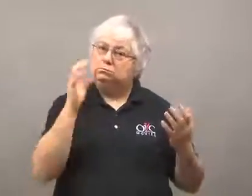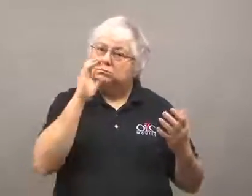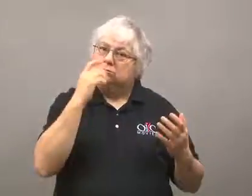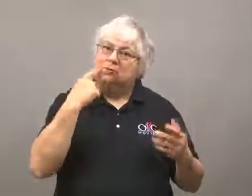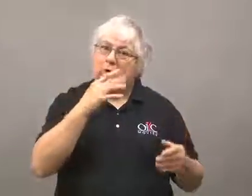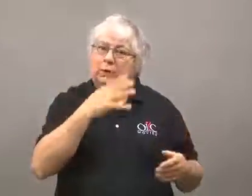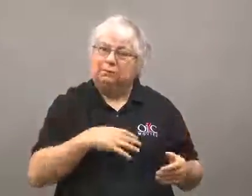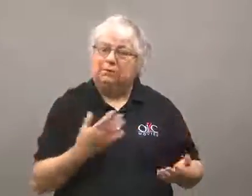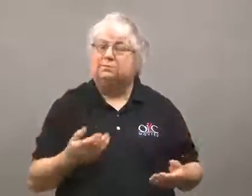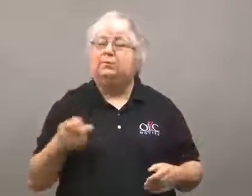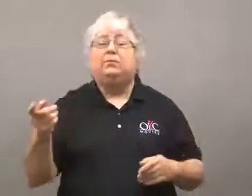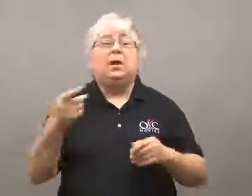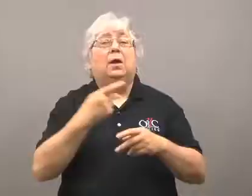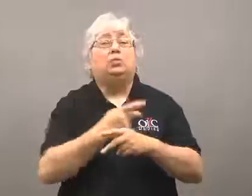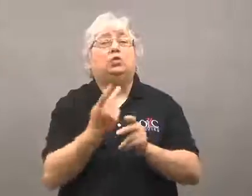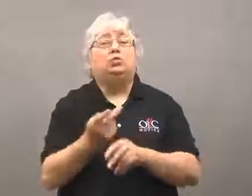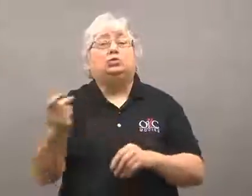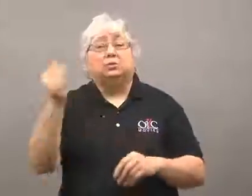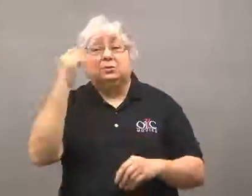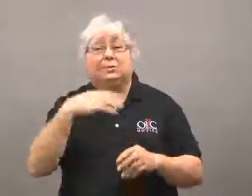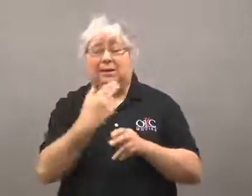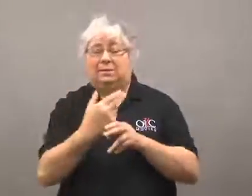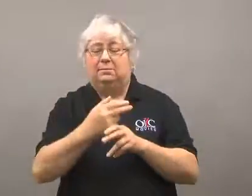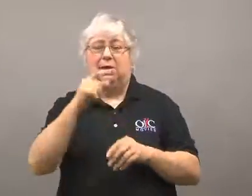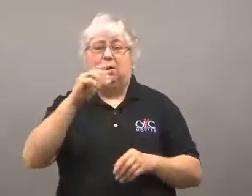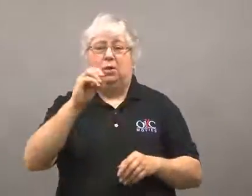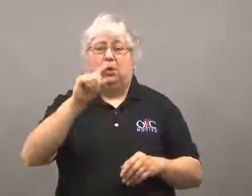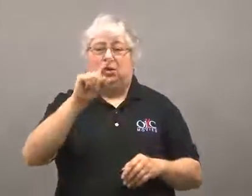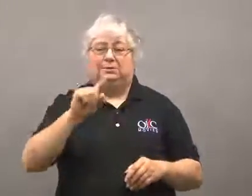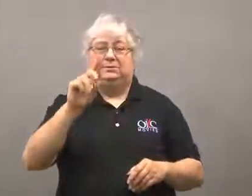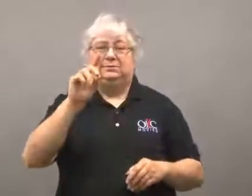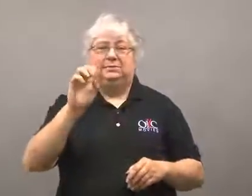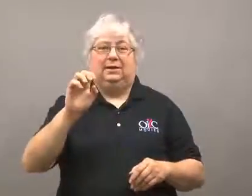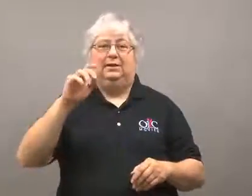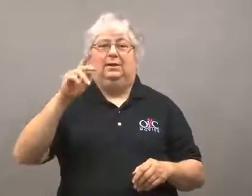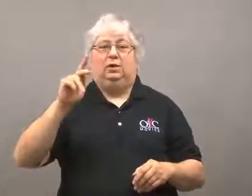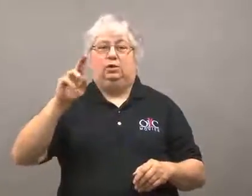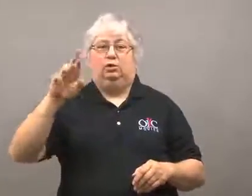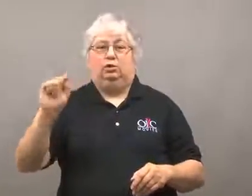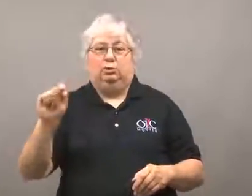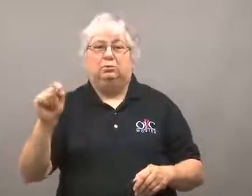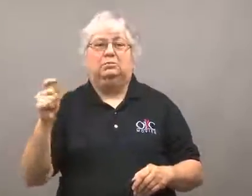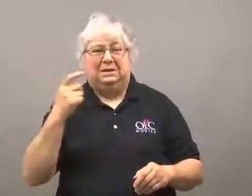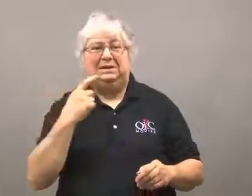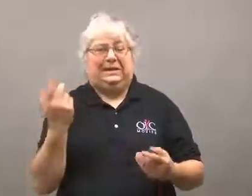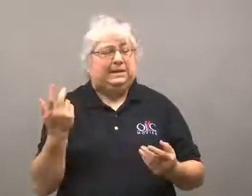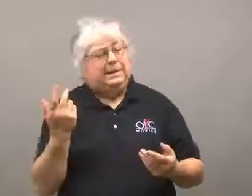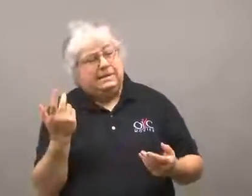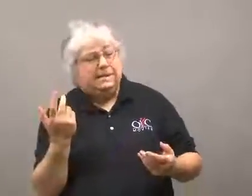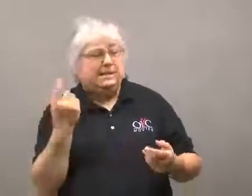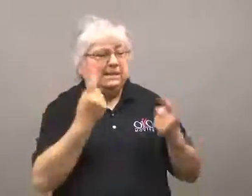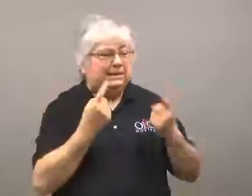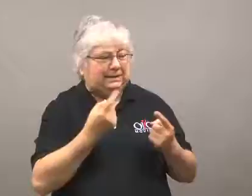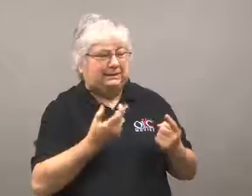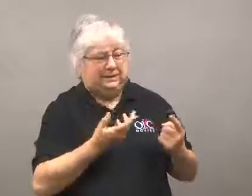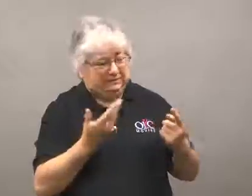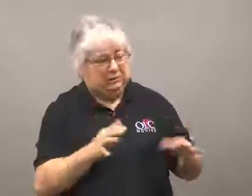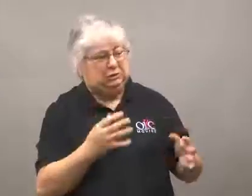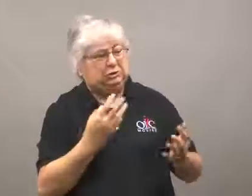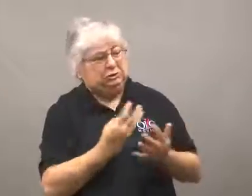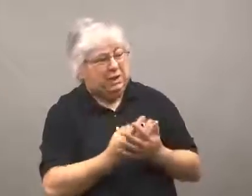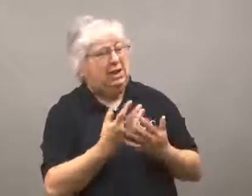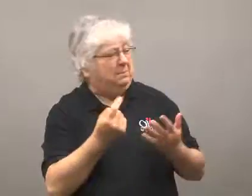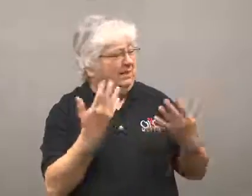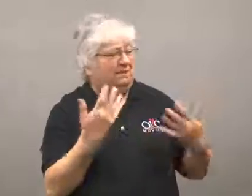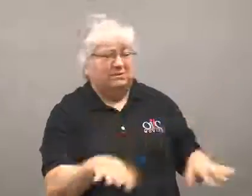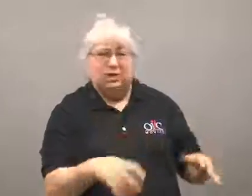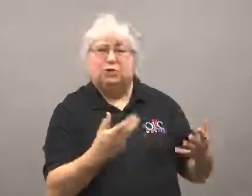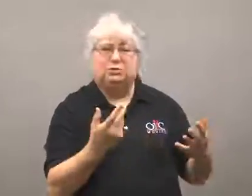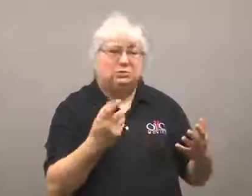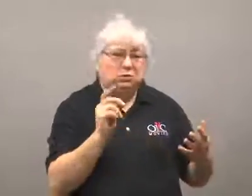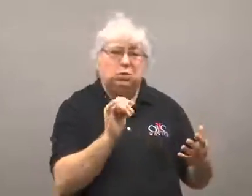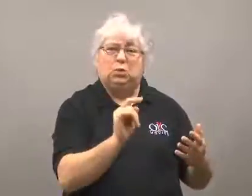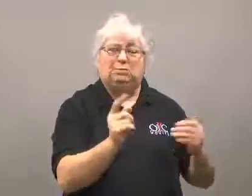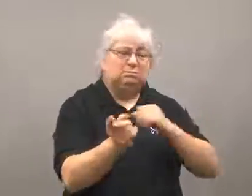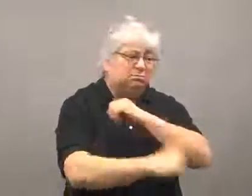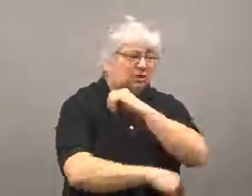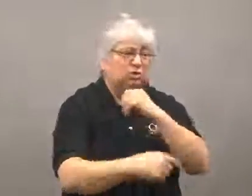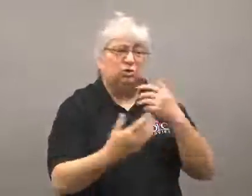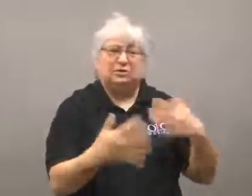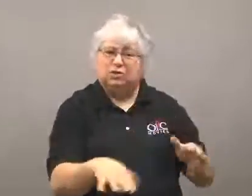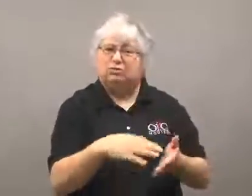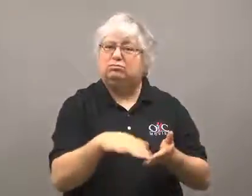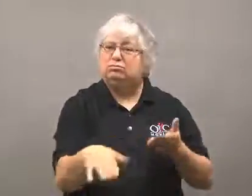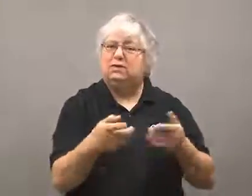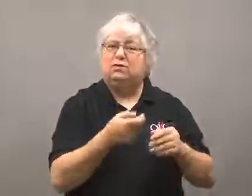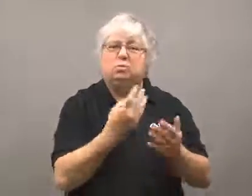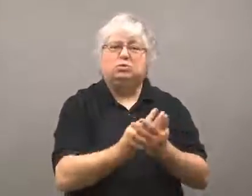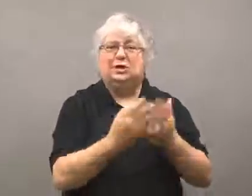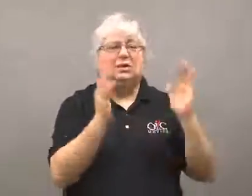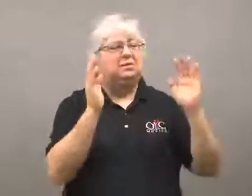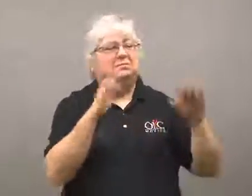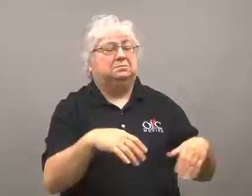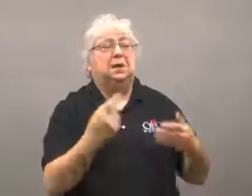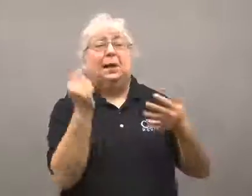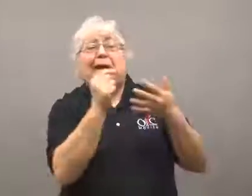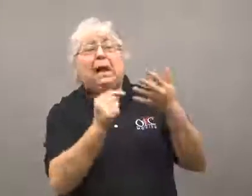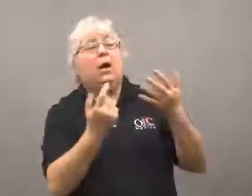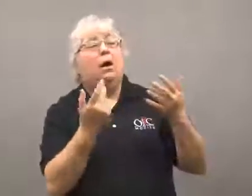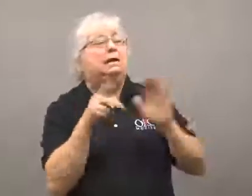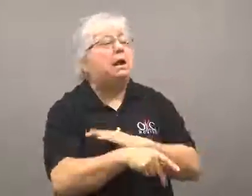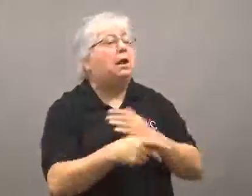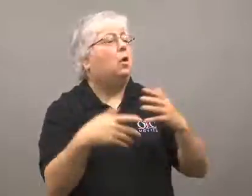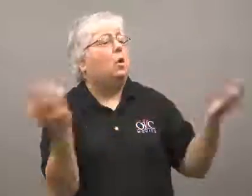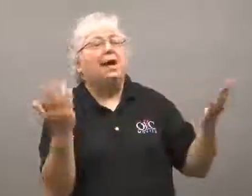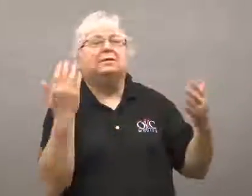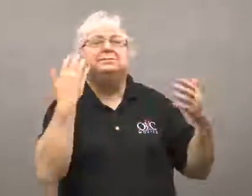to find a woman. Producer Gozde Kurt decided he had served his time,